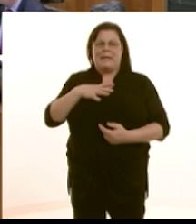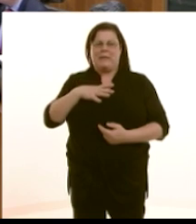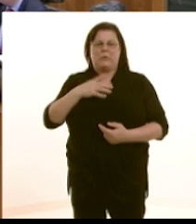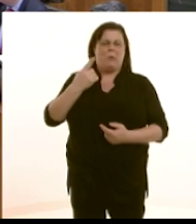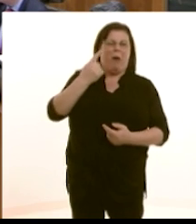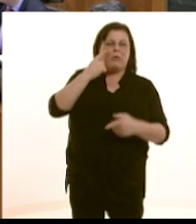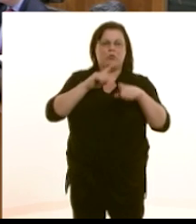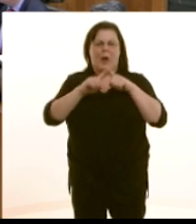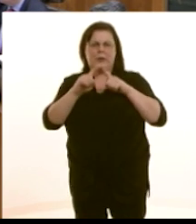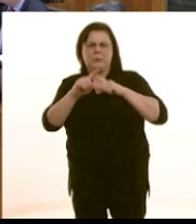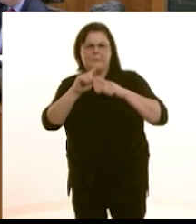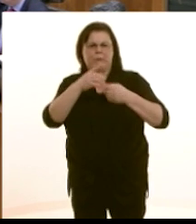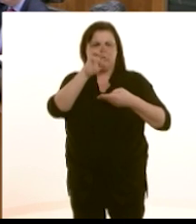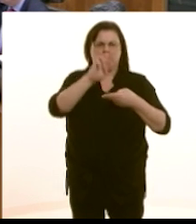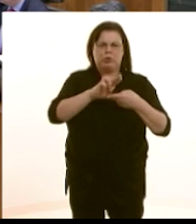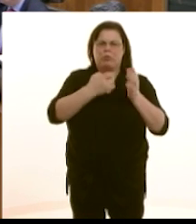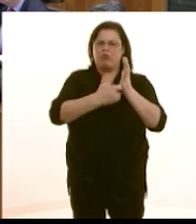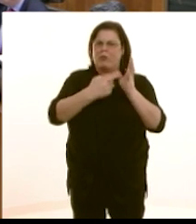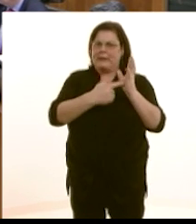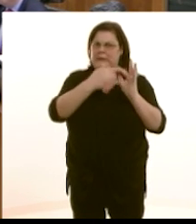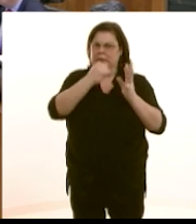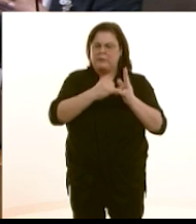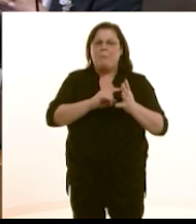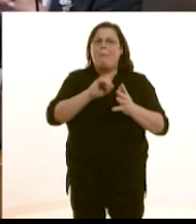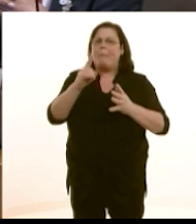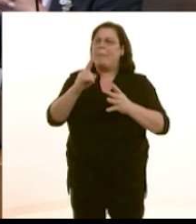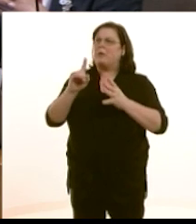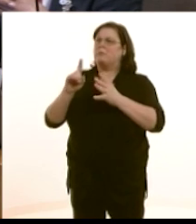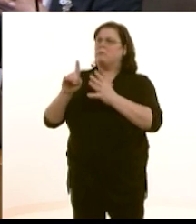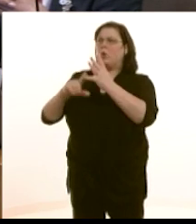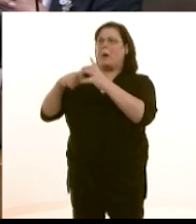but the UK Government also has to recognise that there are factors here that are outside